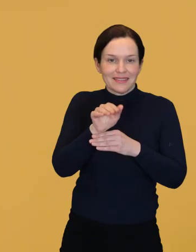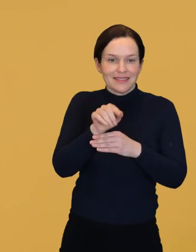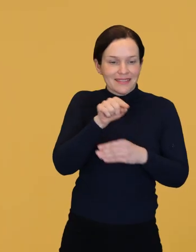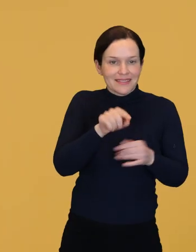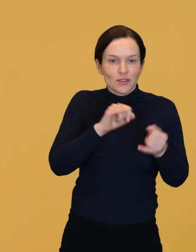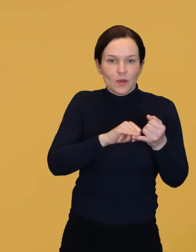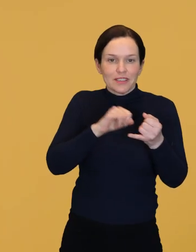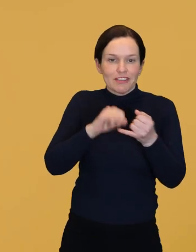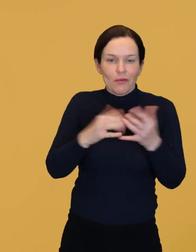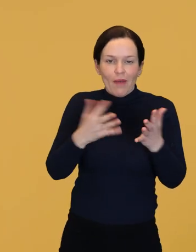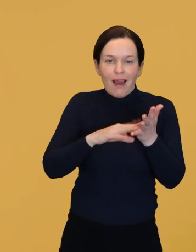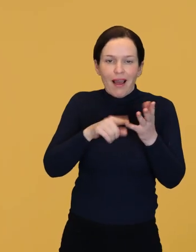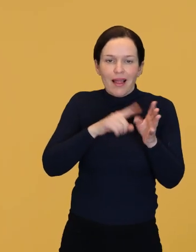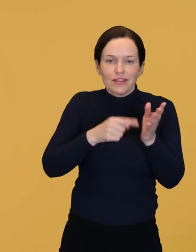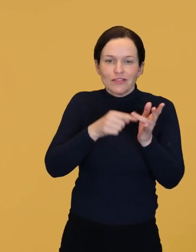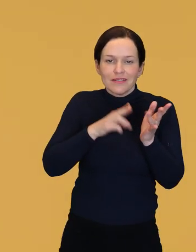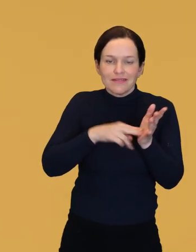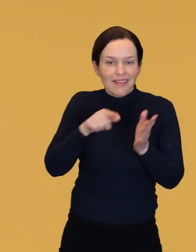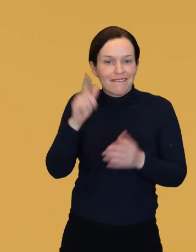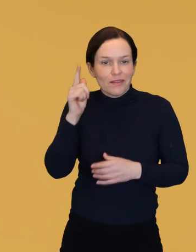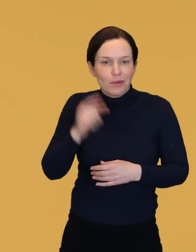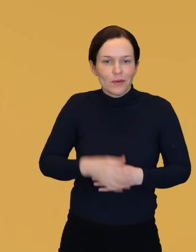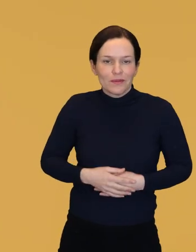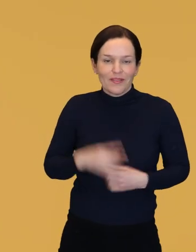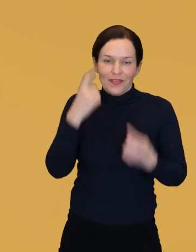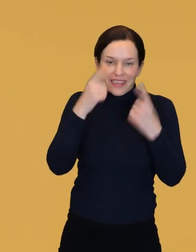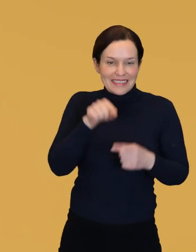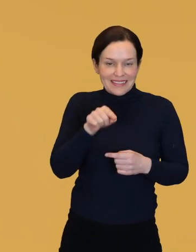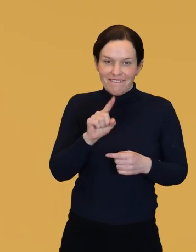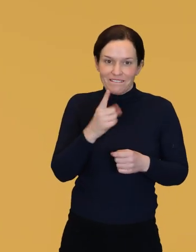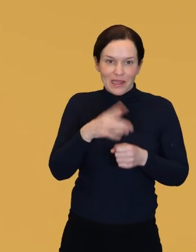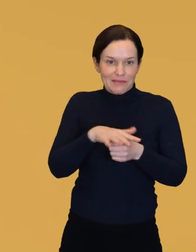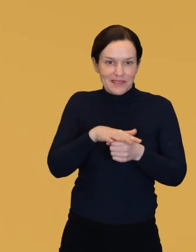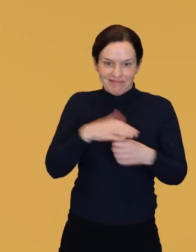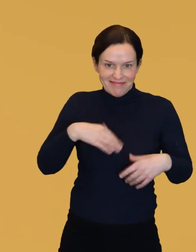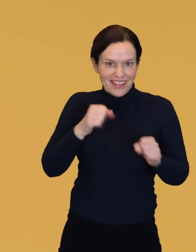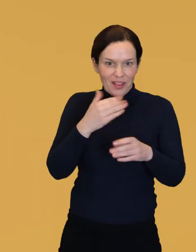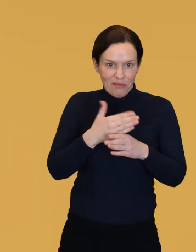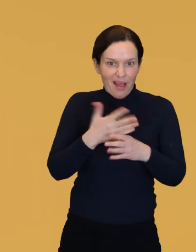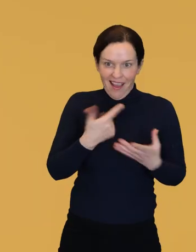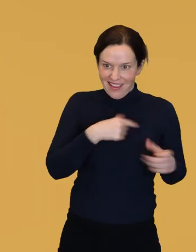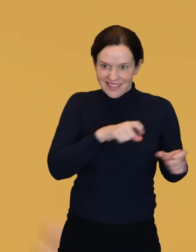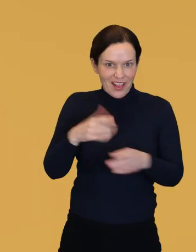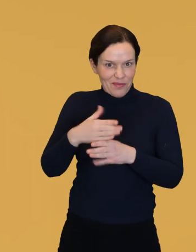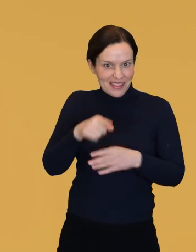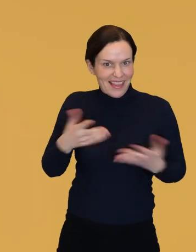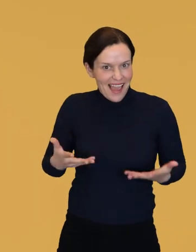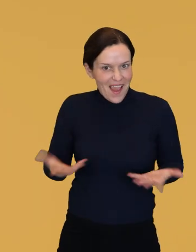the Social Security in Huyton in Liverpool. And to think that was the first place that I started work and then where I am now,